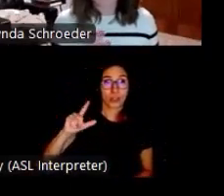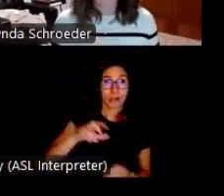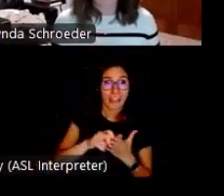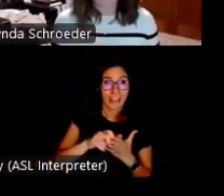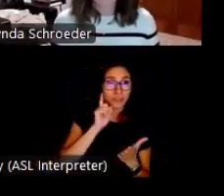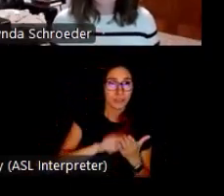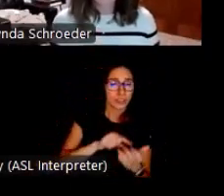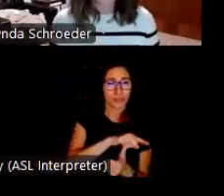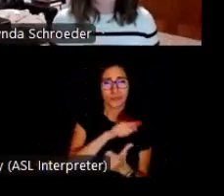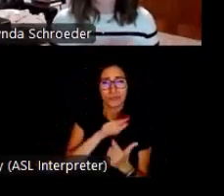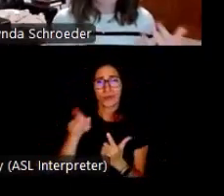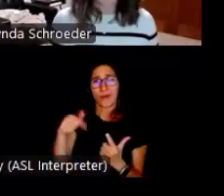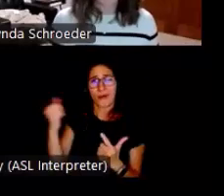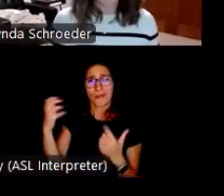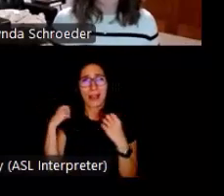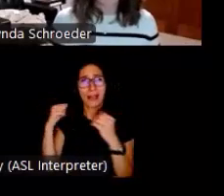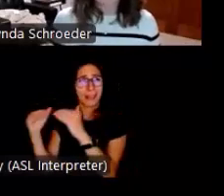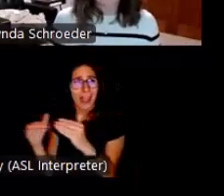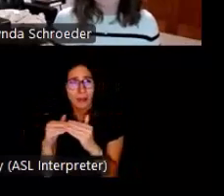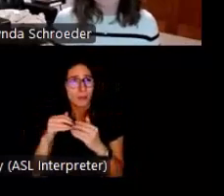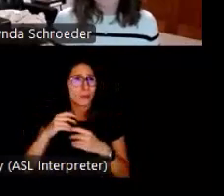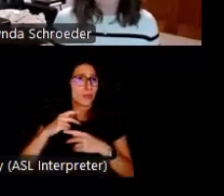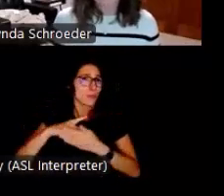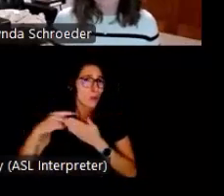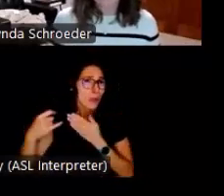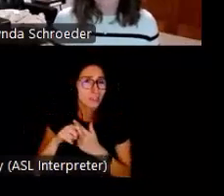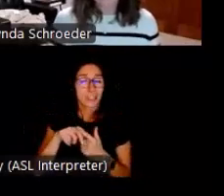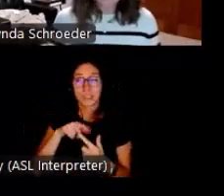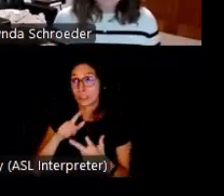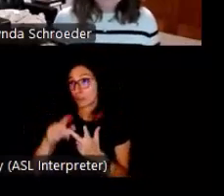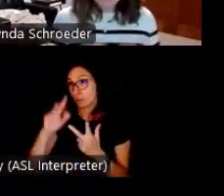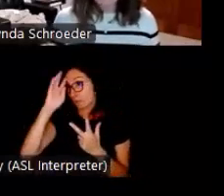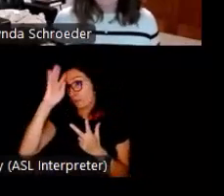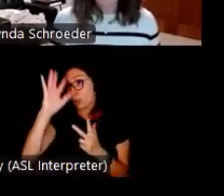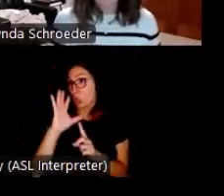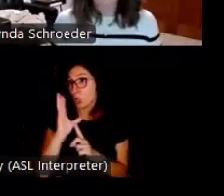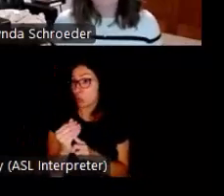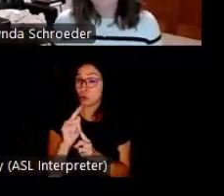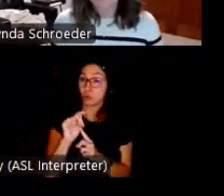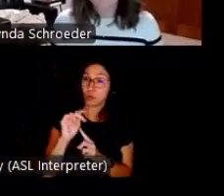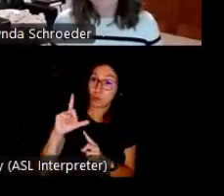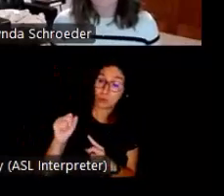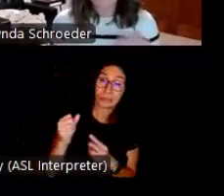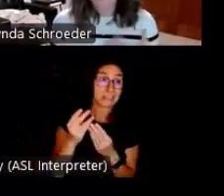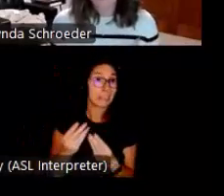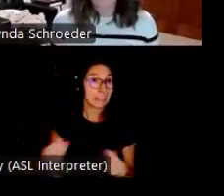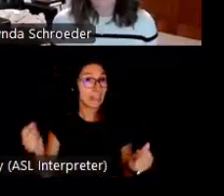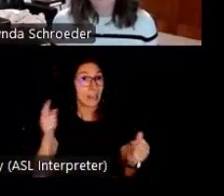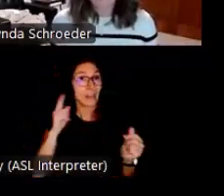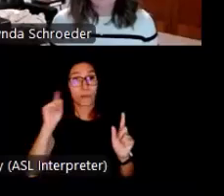to creating cultural tools and healing for ceremony-assisted treatment in our Indigenous communities